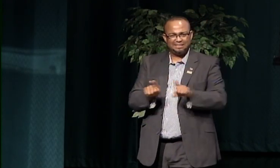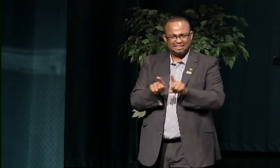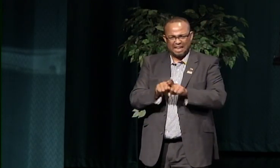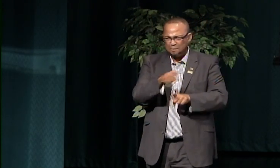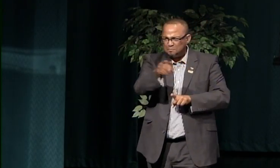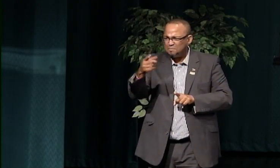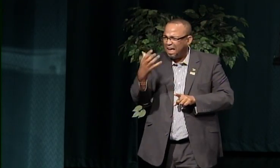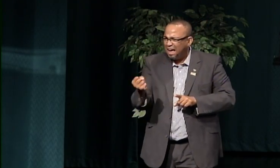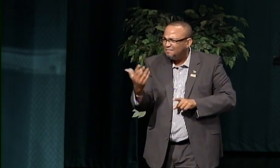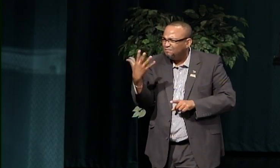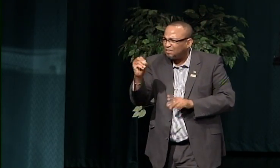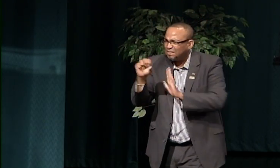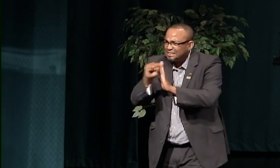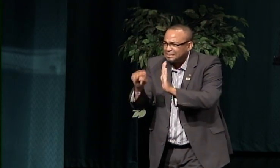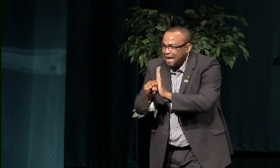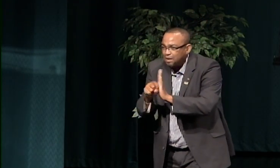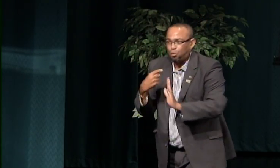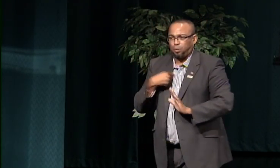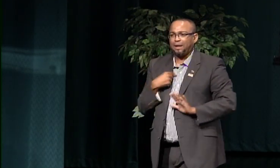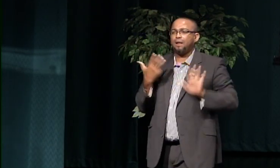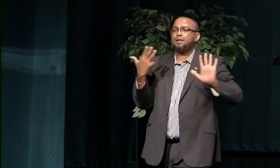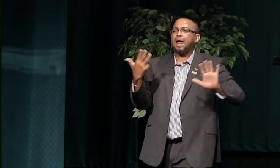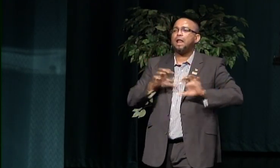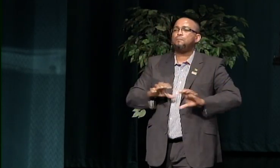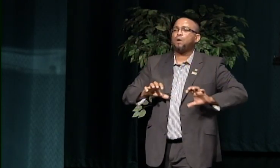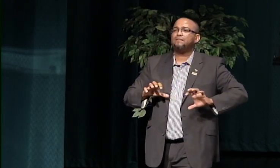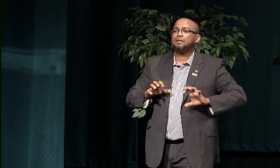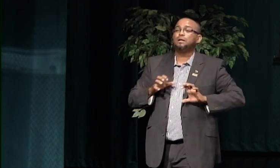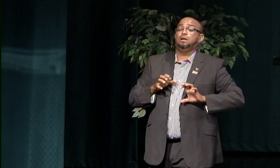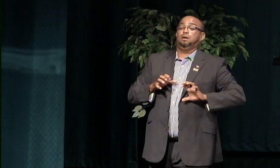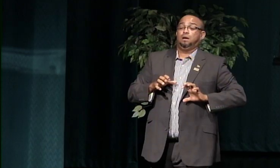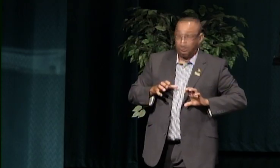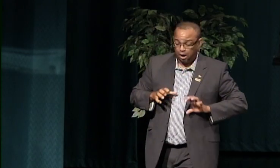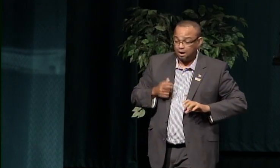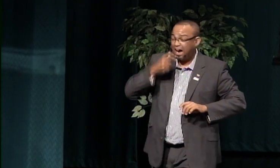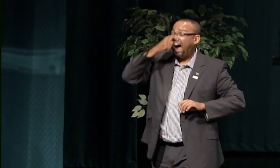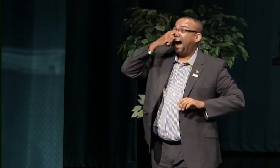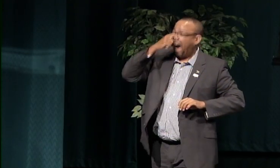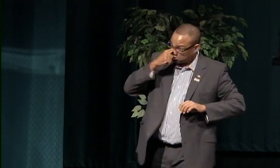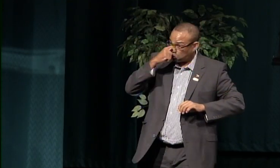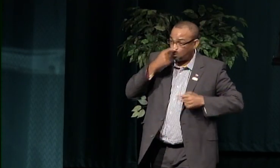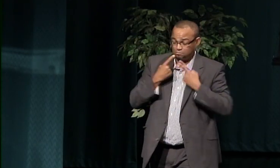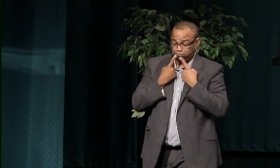And that was where in those 9 provinces, like you have the 50 states here in America,